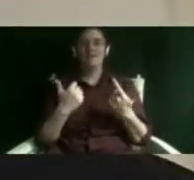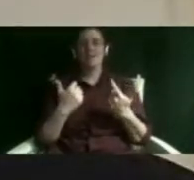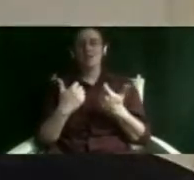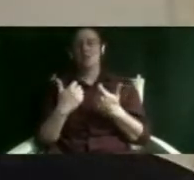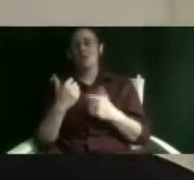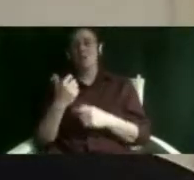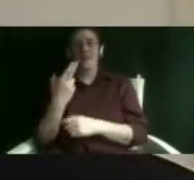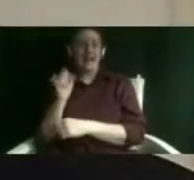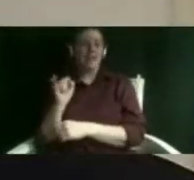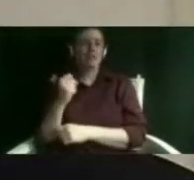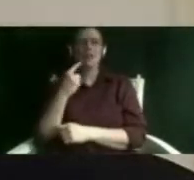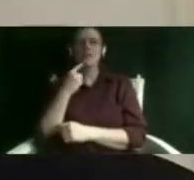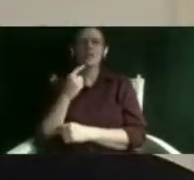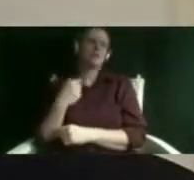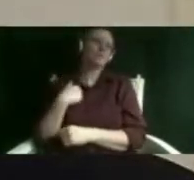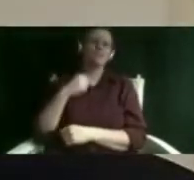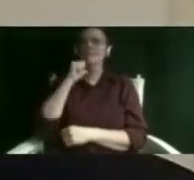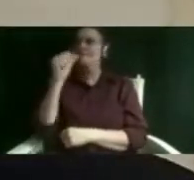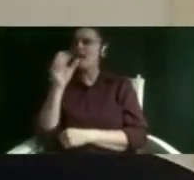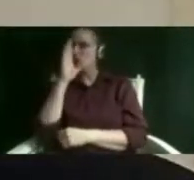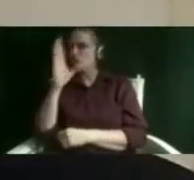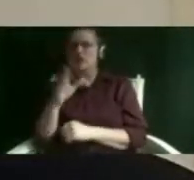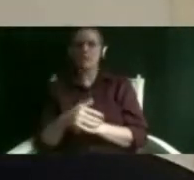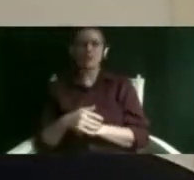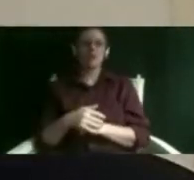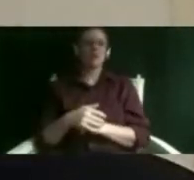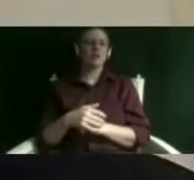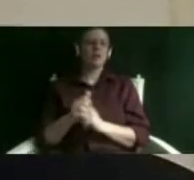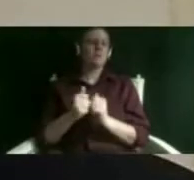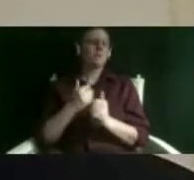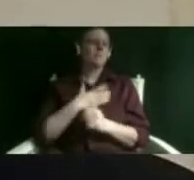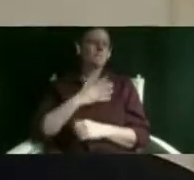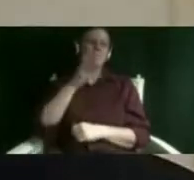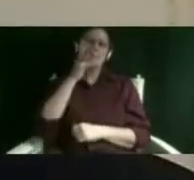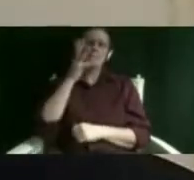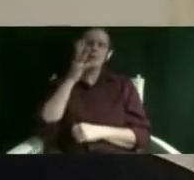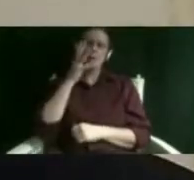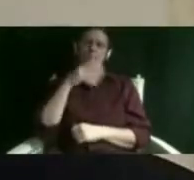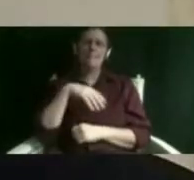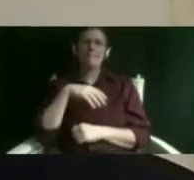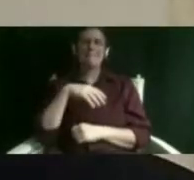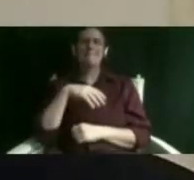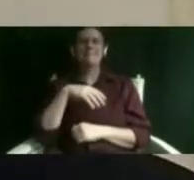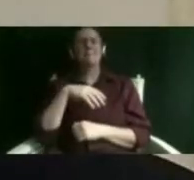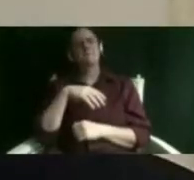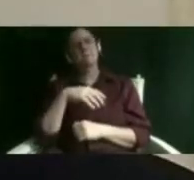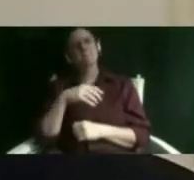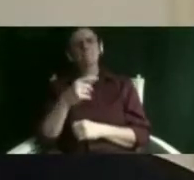my mom it was a little challenging not certainly not the worst but a little challenging my dad took